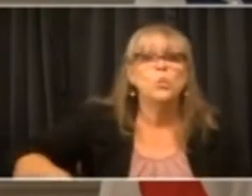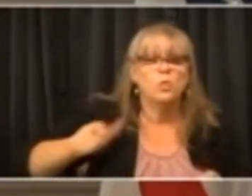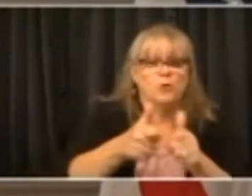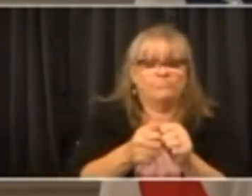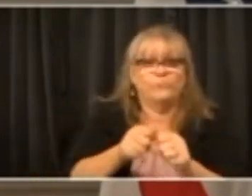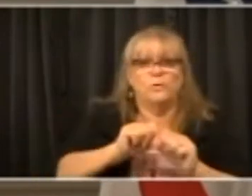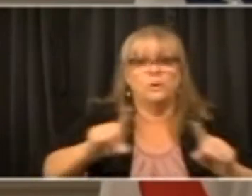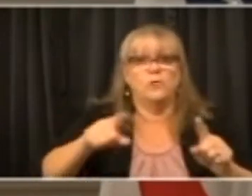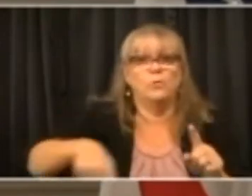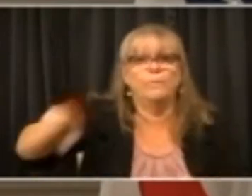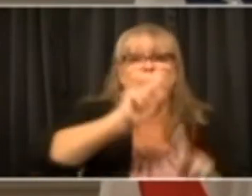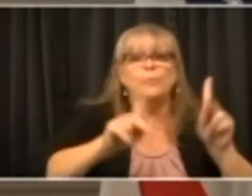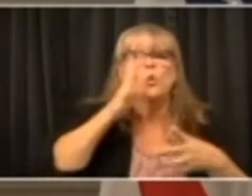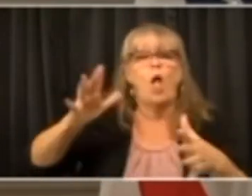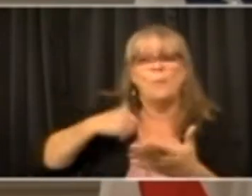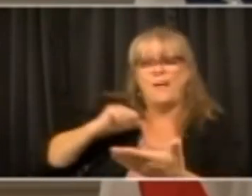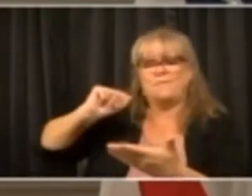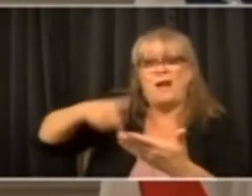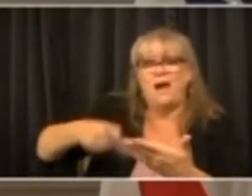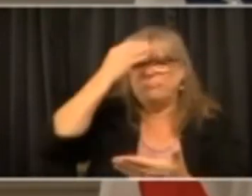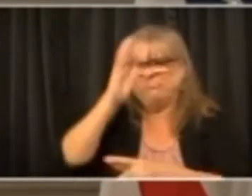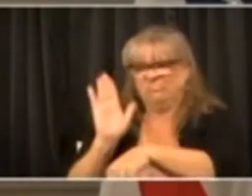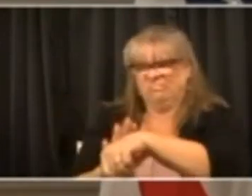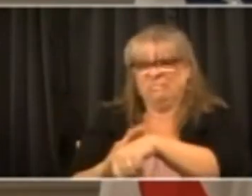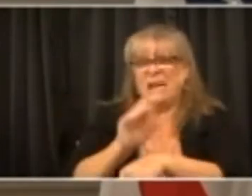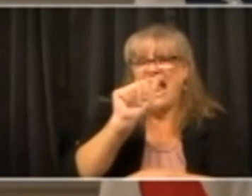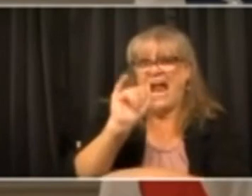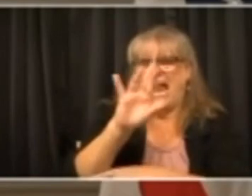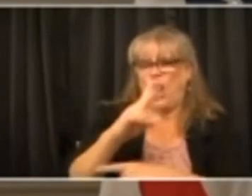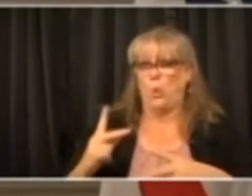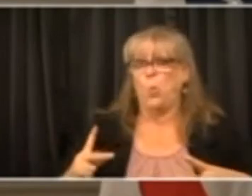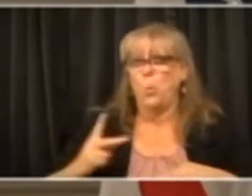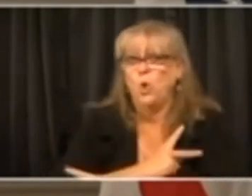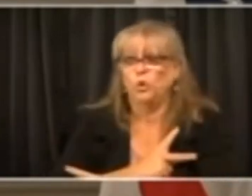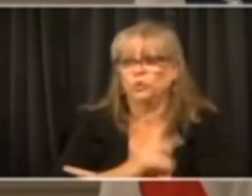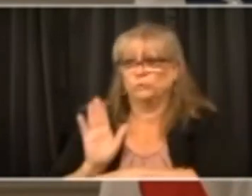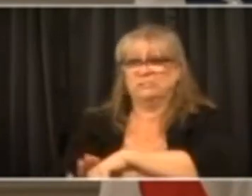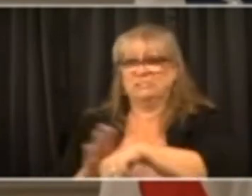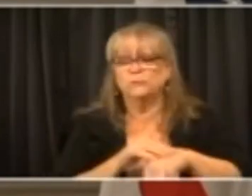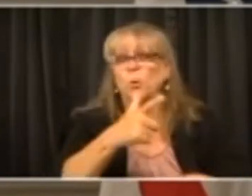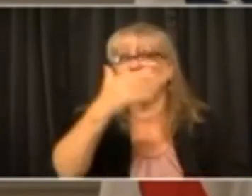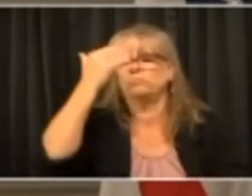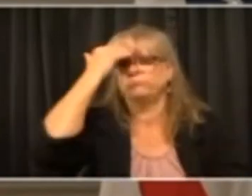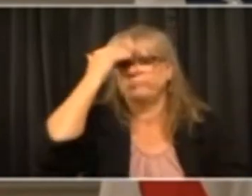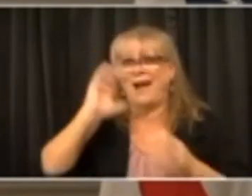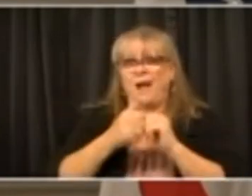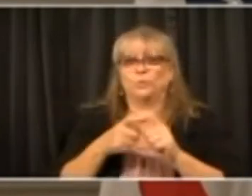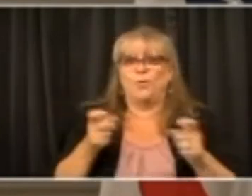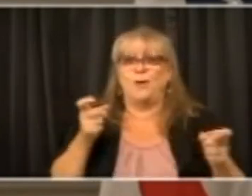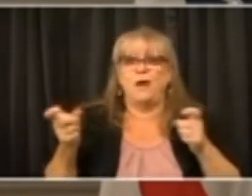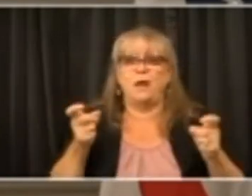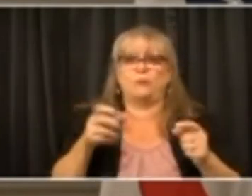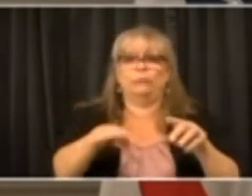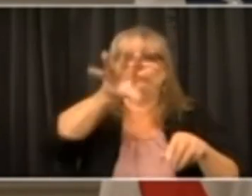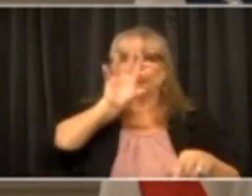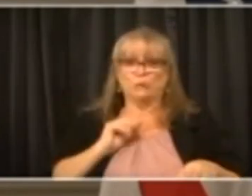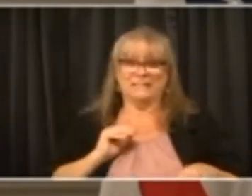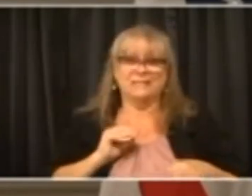this morning cdphe issued wildfire smoke advisories for parts of western northern and central colorado residents in these areas again